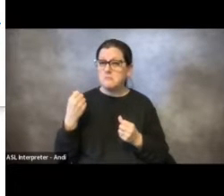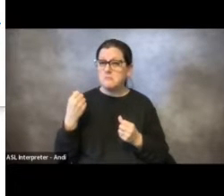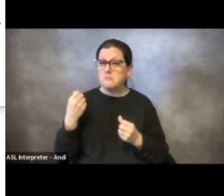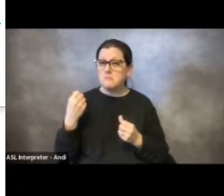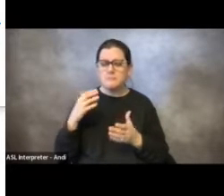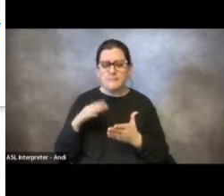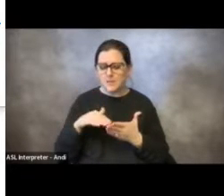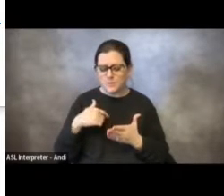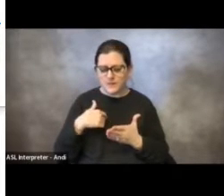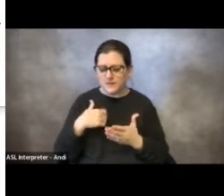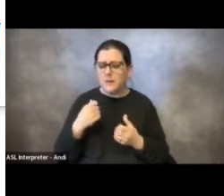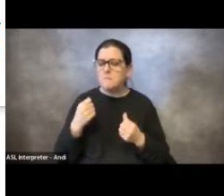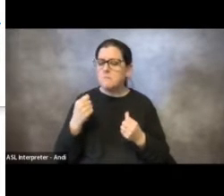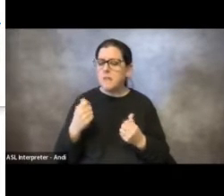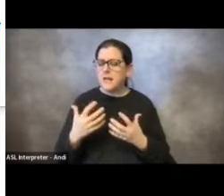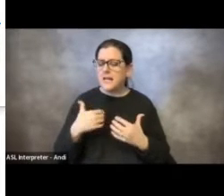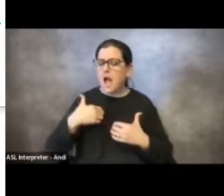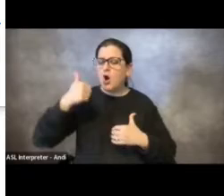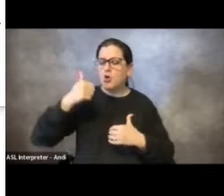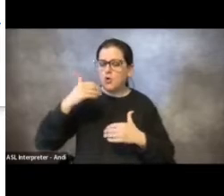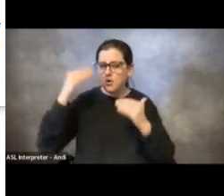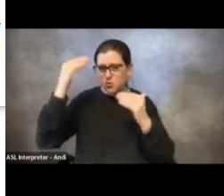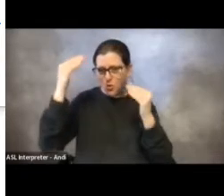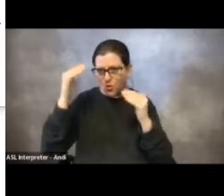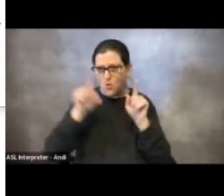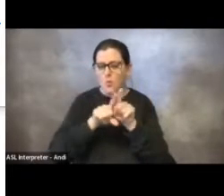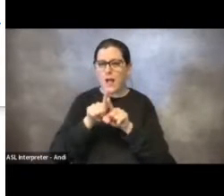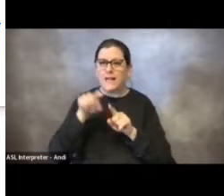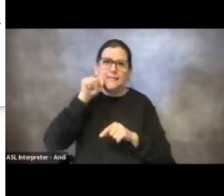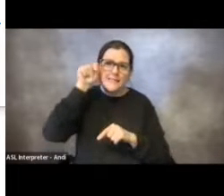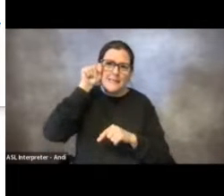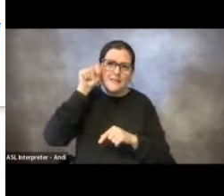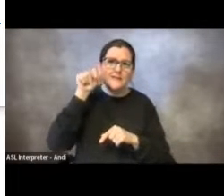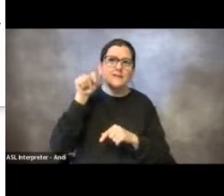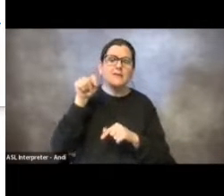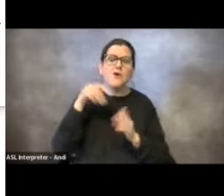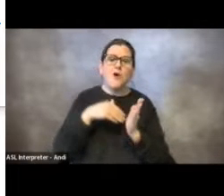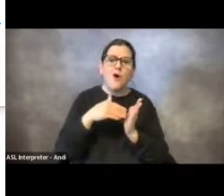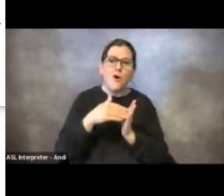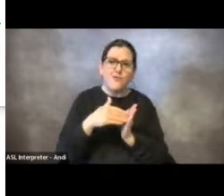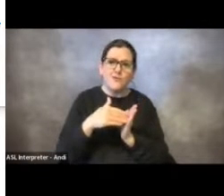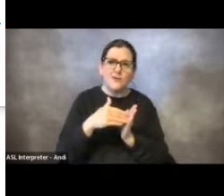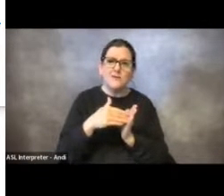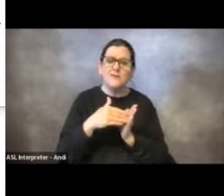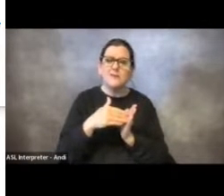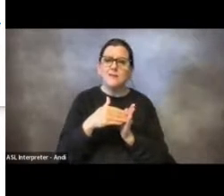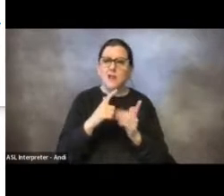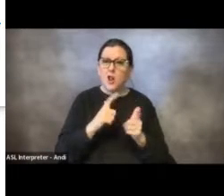younger adults, as well as adolescents were often the largest kind of largest